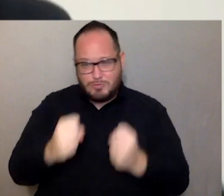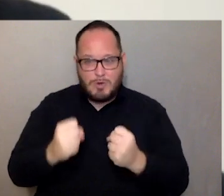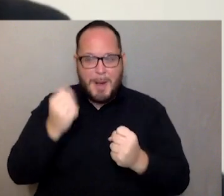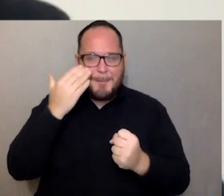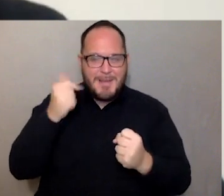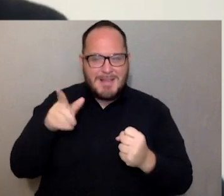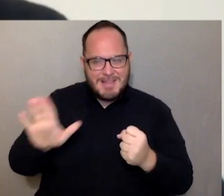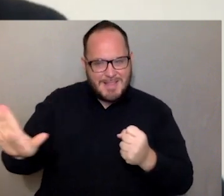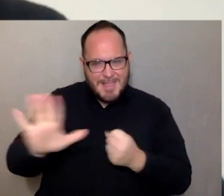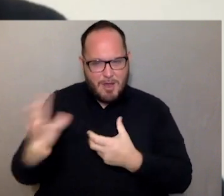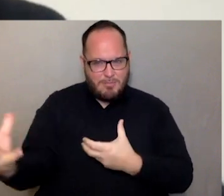CONTRIBUTIONS TO OUR COLLECTIVE PROSPERITY, OUR EXISTING SYSTEMS